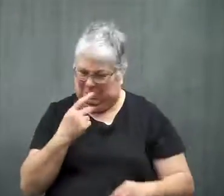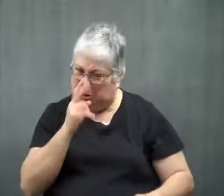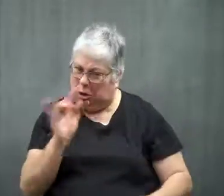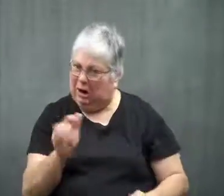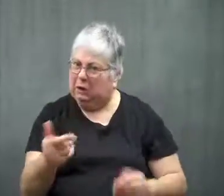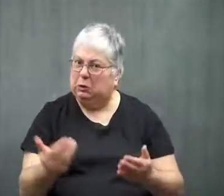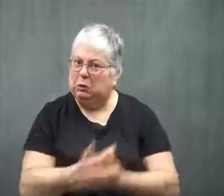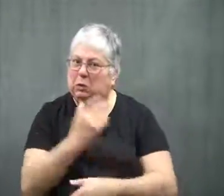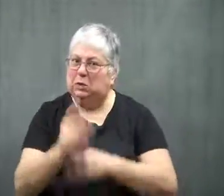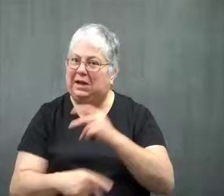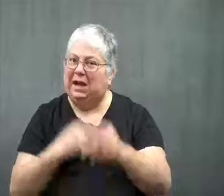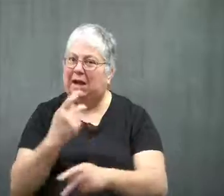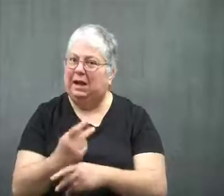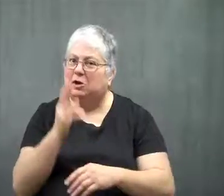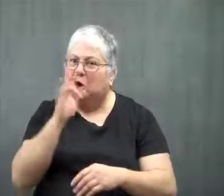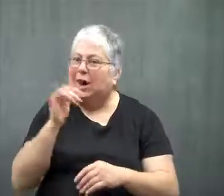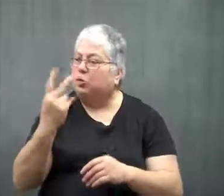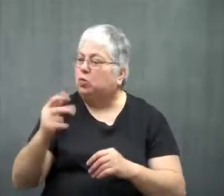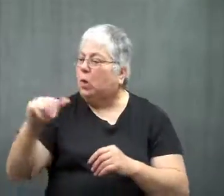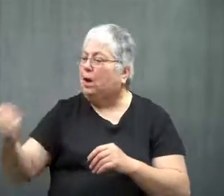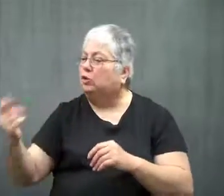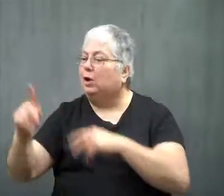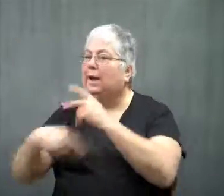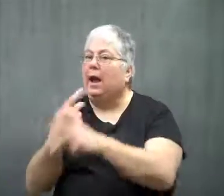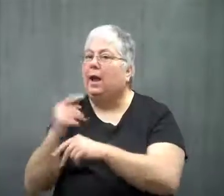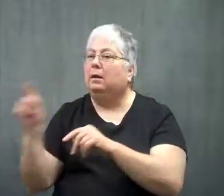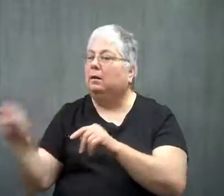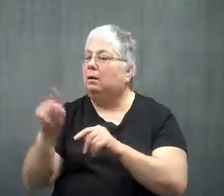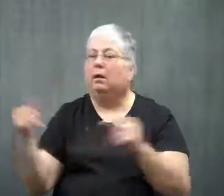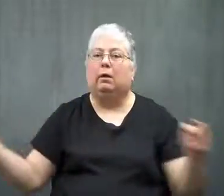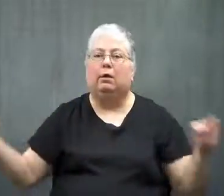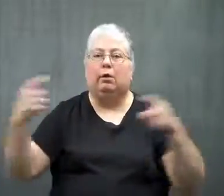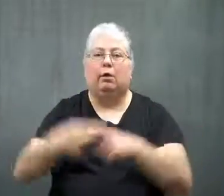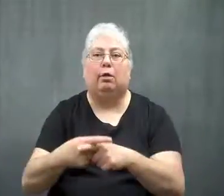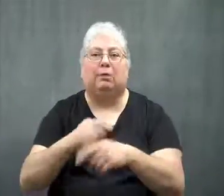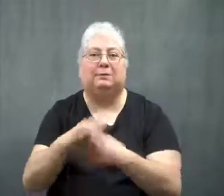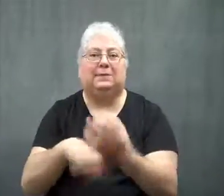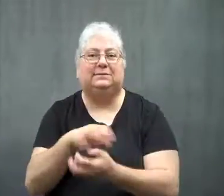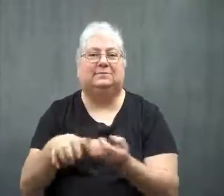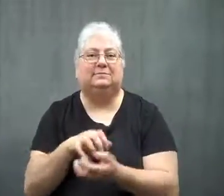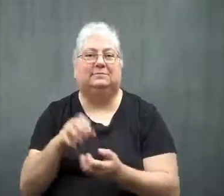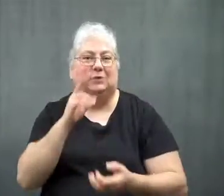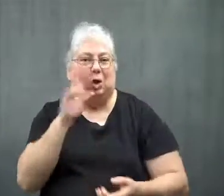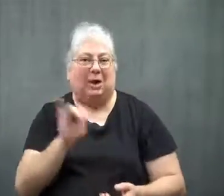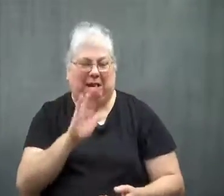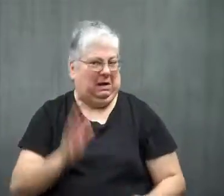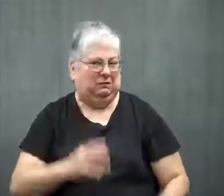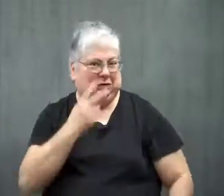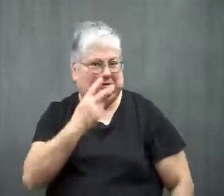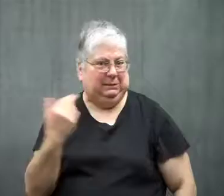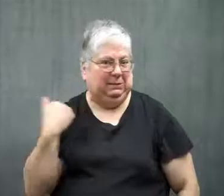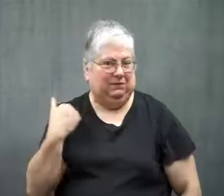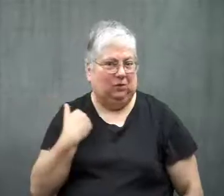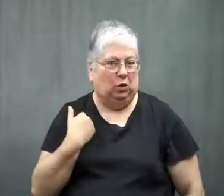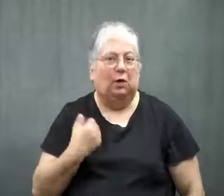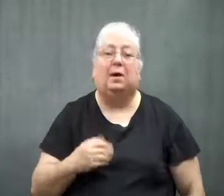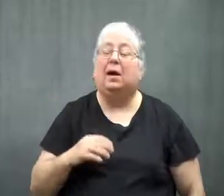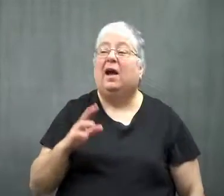They say it appears to be a new strain, a combination of two other types of E-coli. They say it has never been seen before.